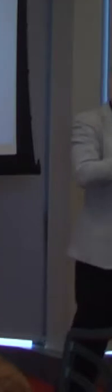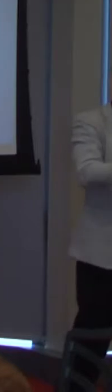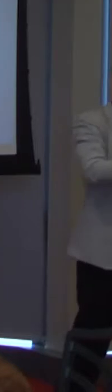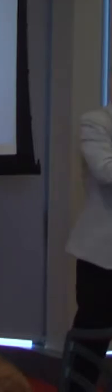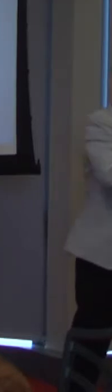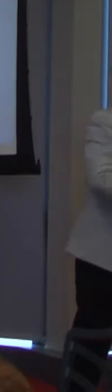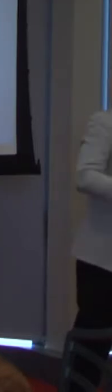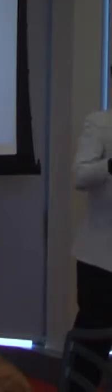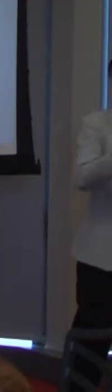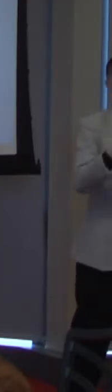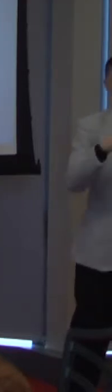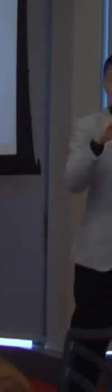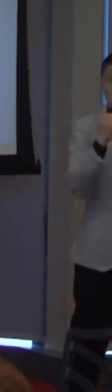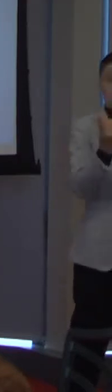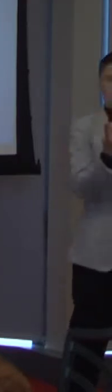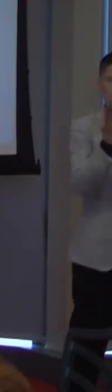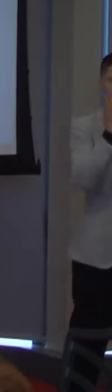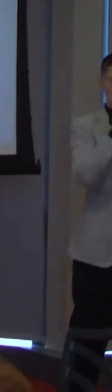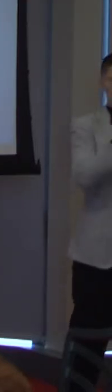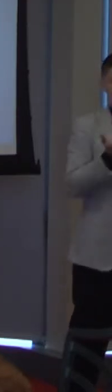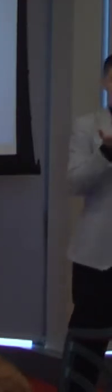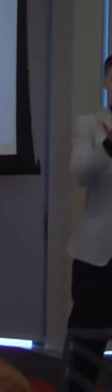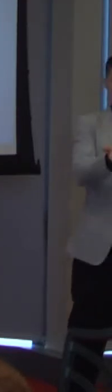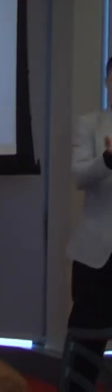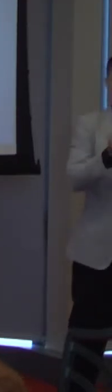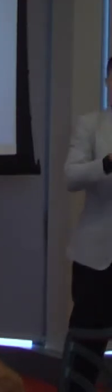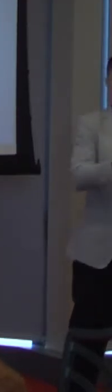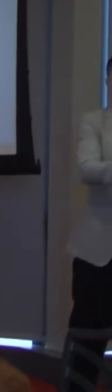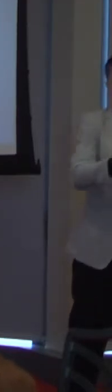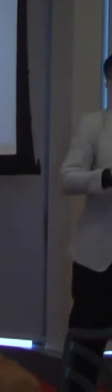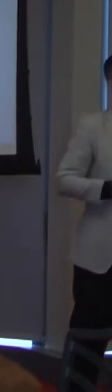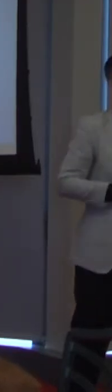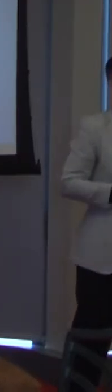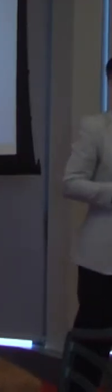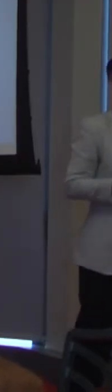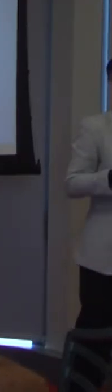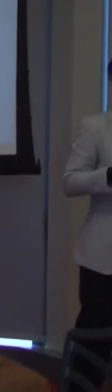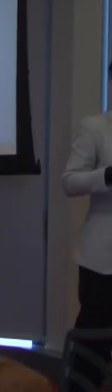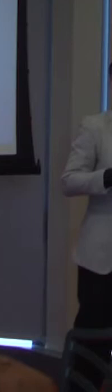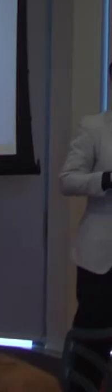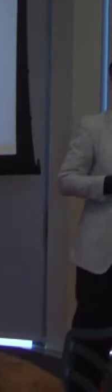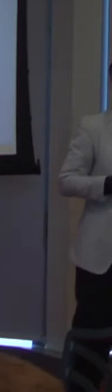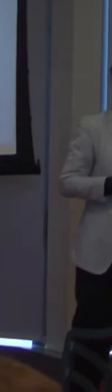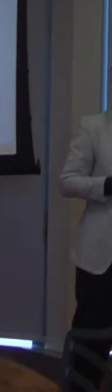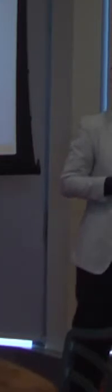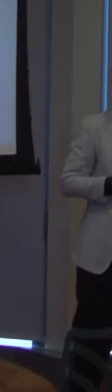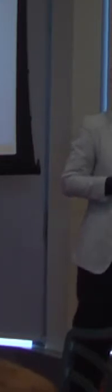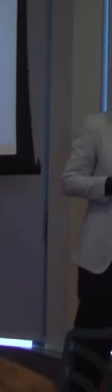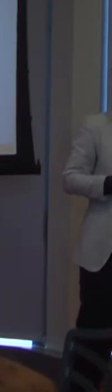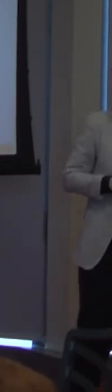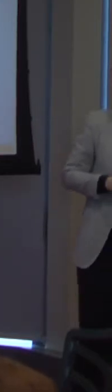who would actually deliver it to you, or help you, so yeah, I think those two are usually the best options.